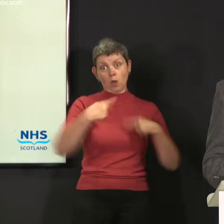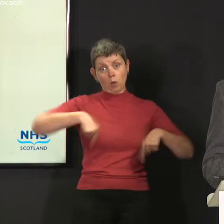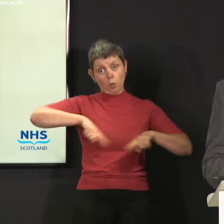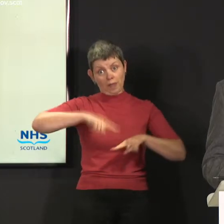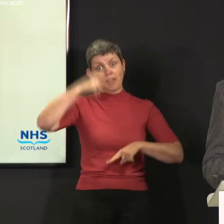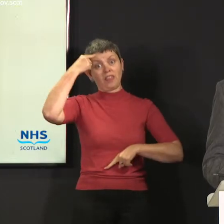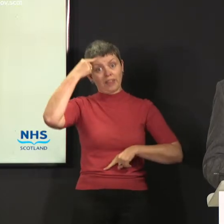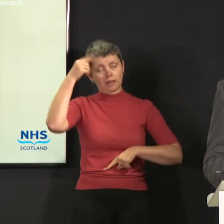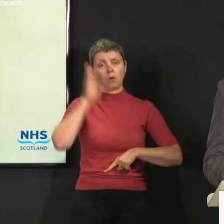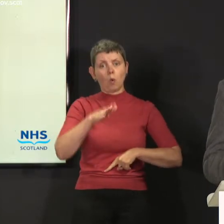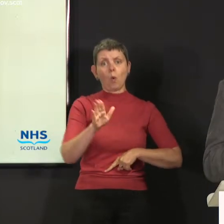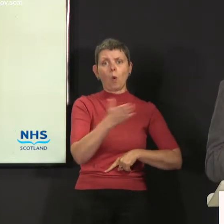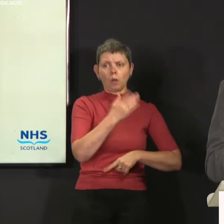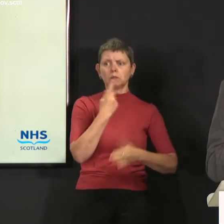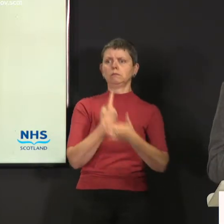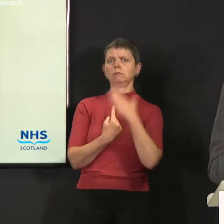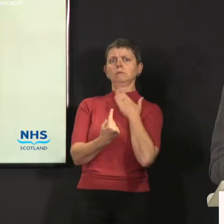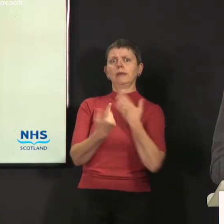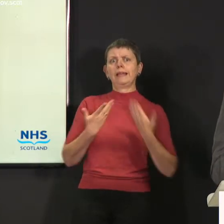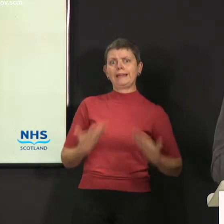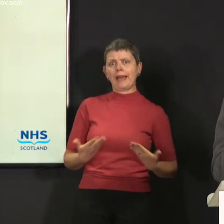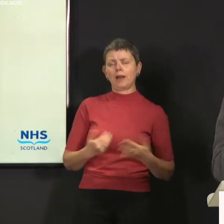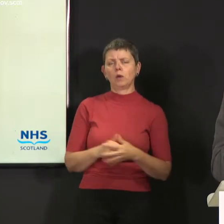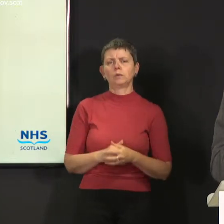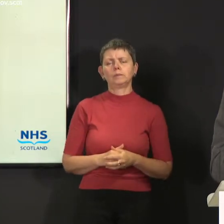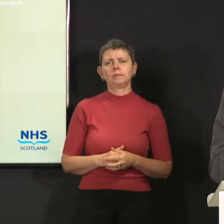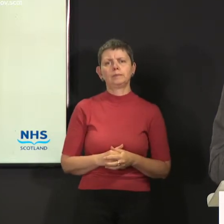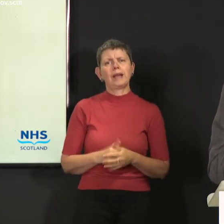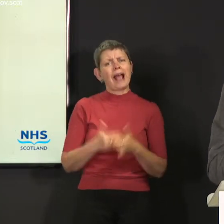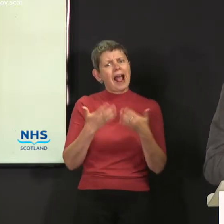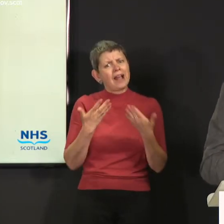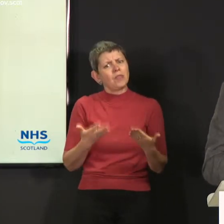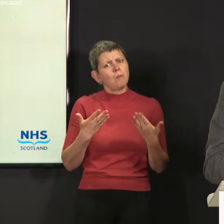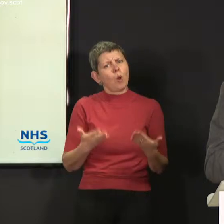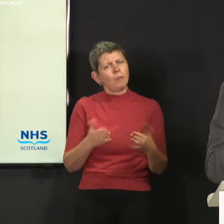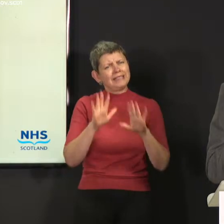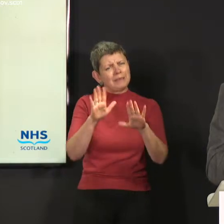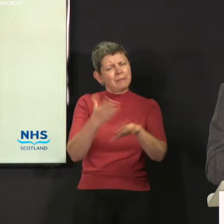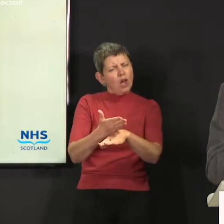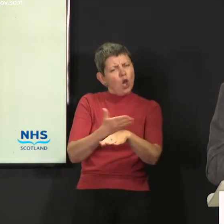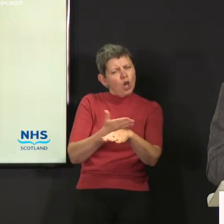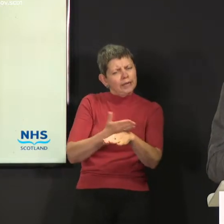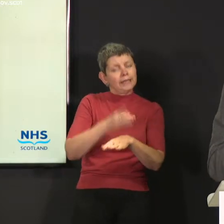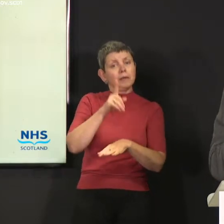isolating. At this point and it's a little bit early to say at this point we